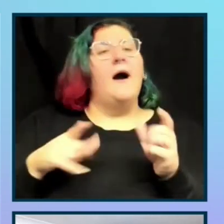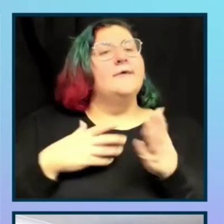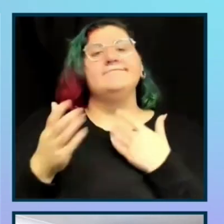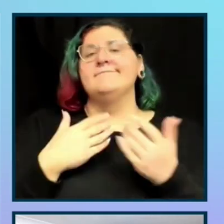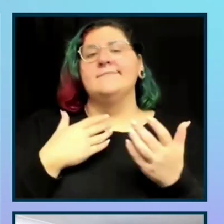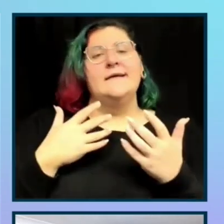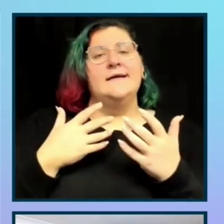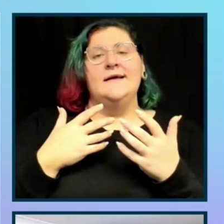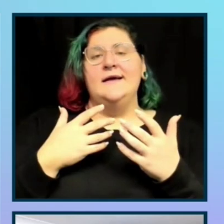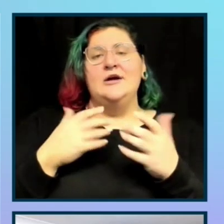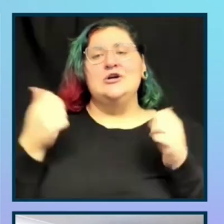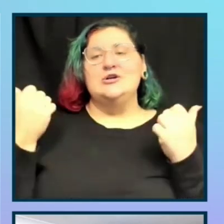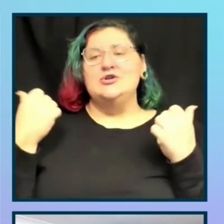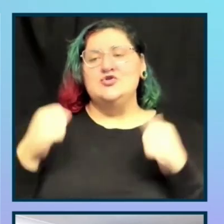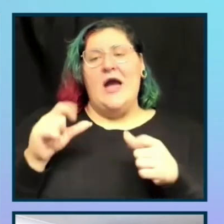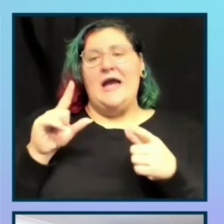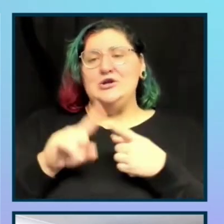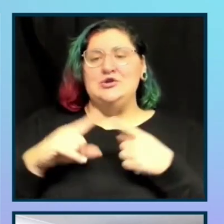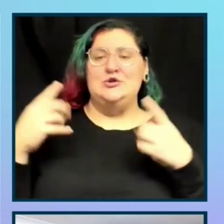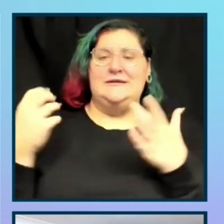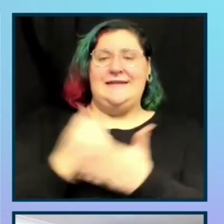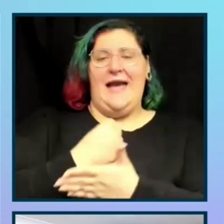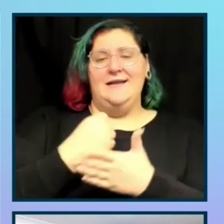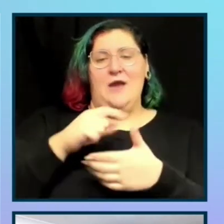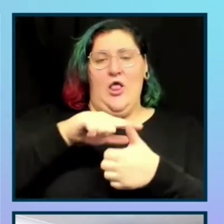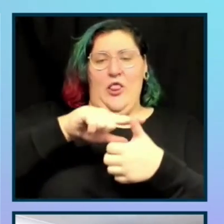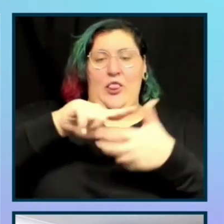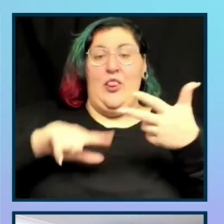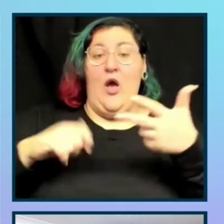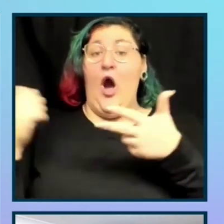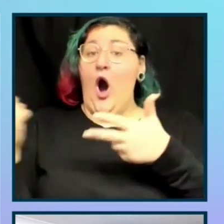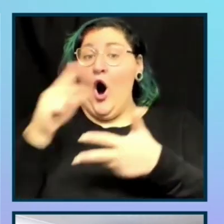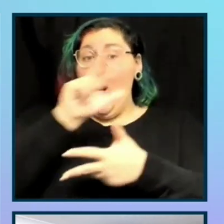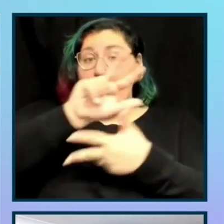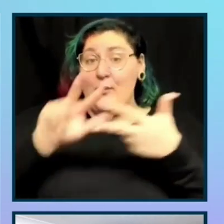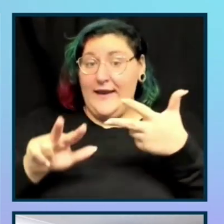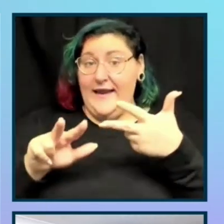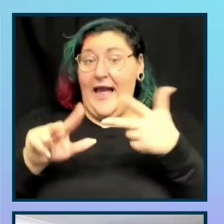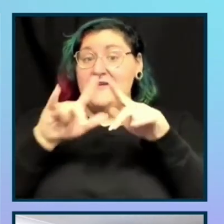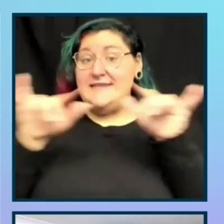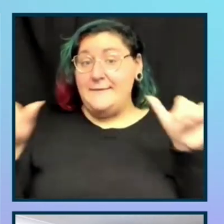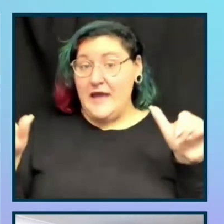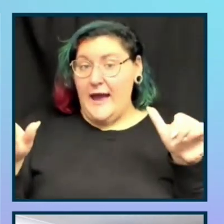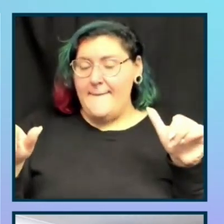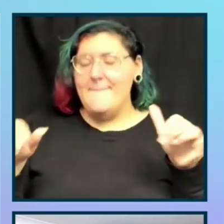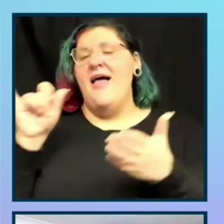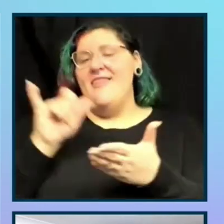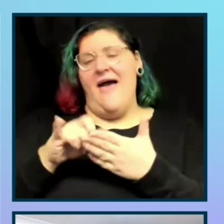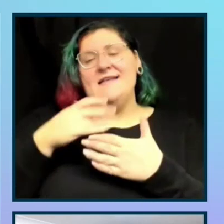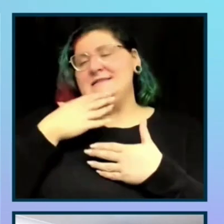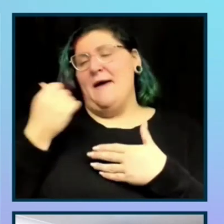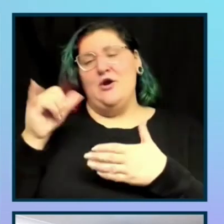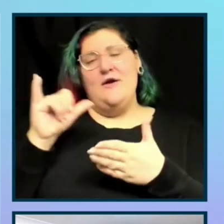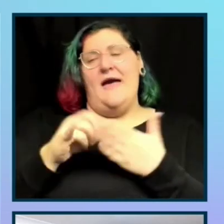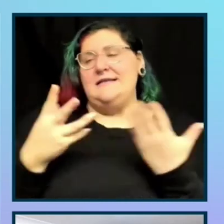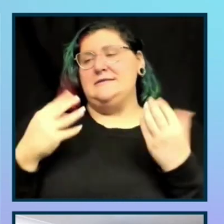at once because Pirate Legend has been a thing since the game pretty much first started. Now takeaways,